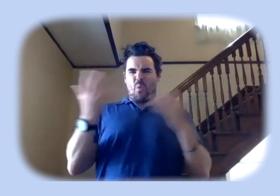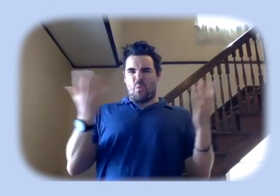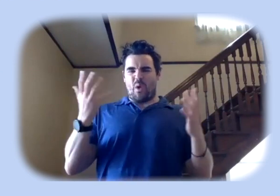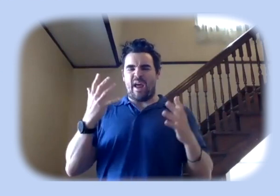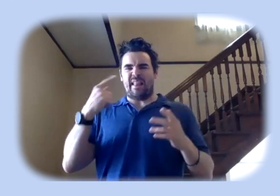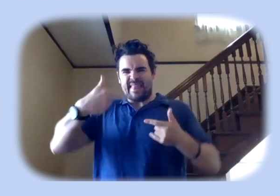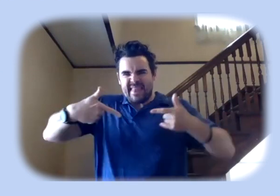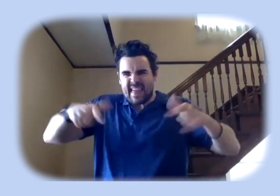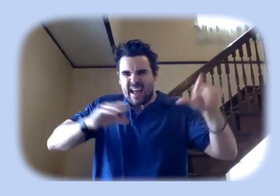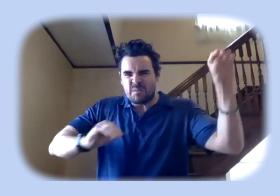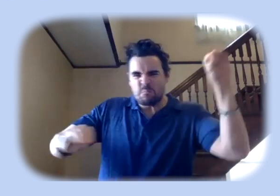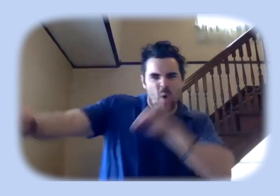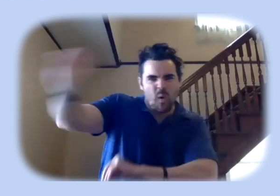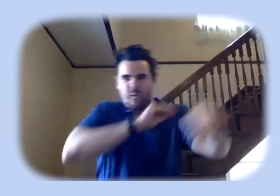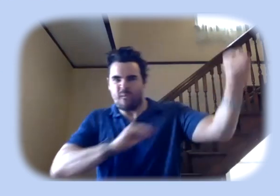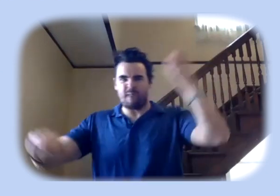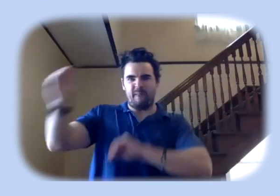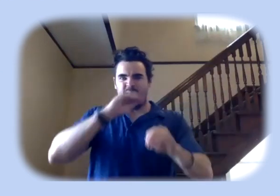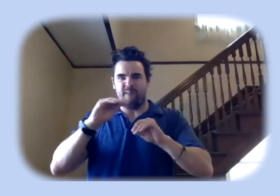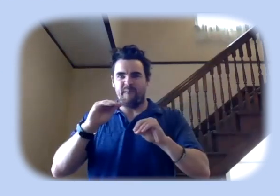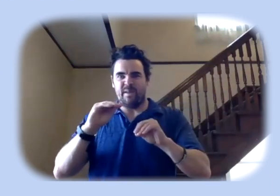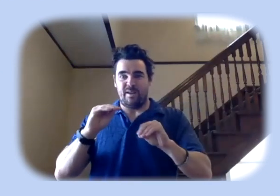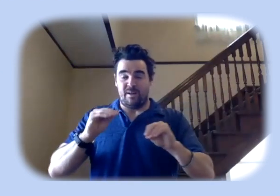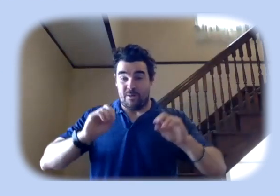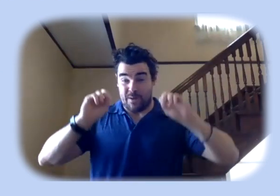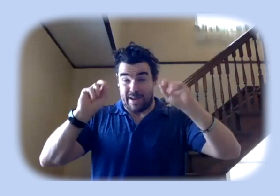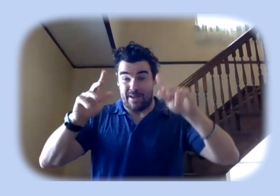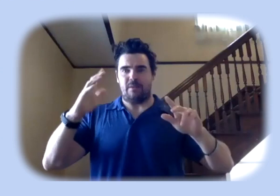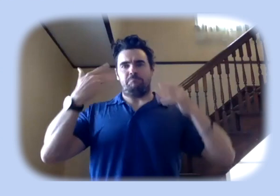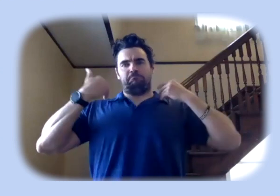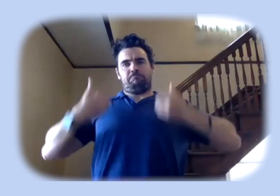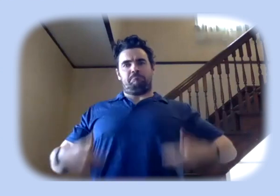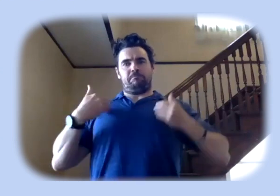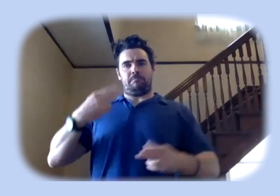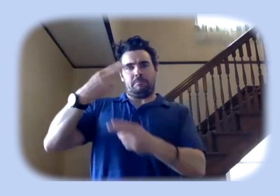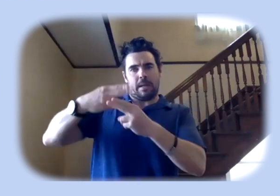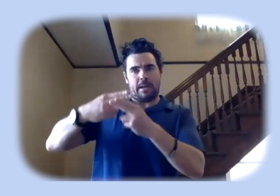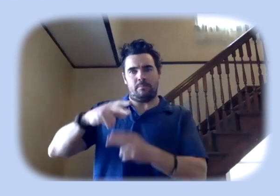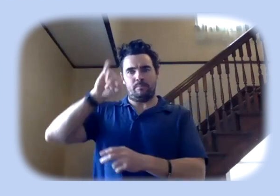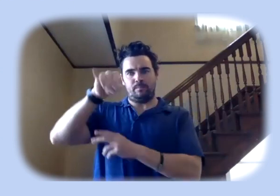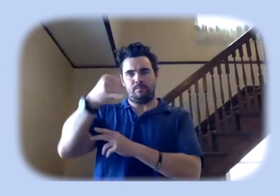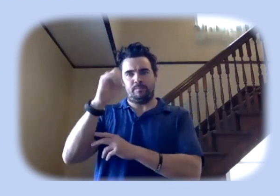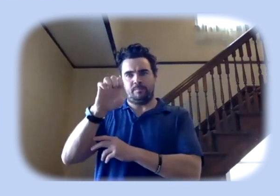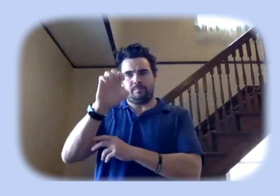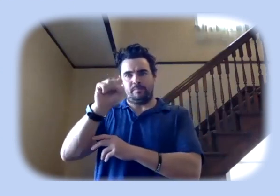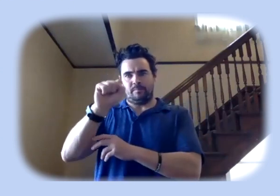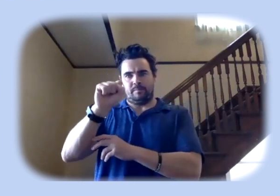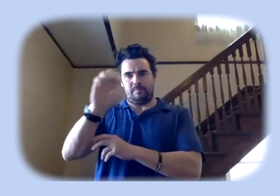show you a video called “Let's move!” Everyone! Ready?! First of all, let me introduce myself.